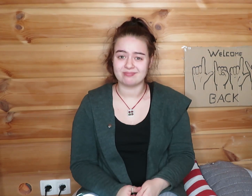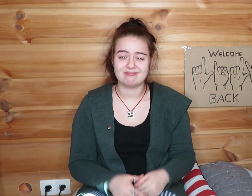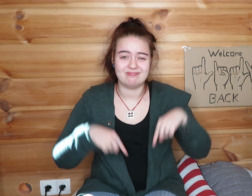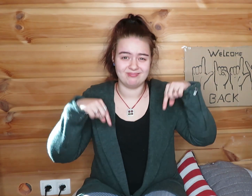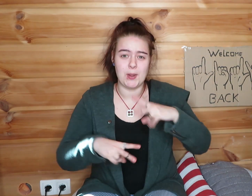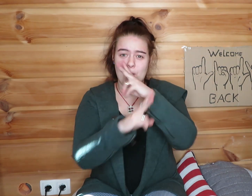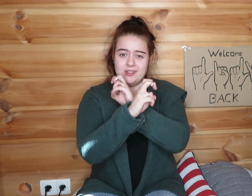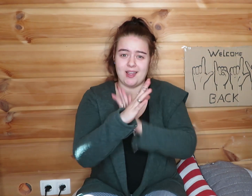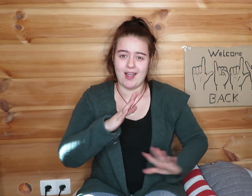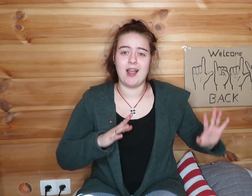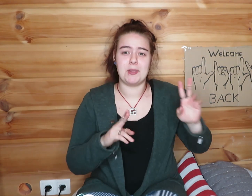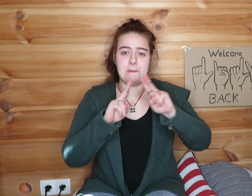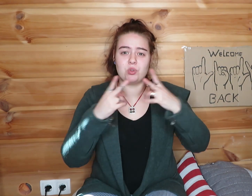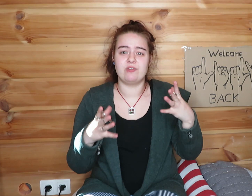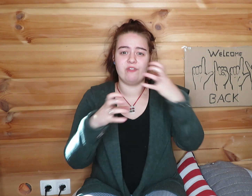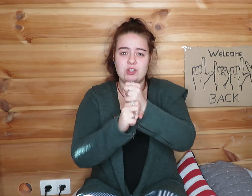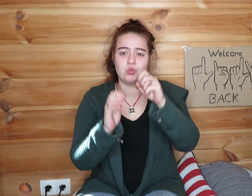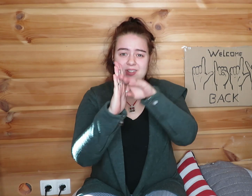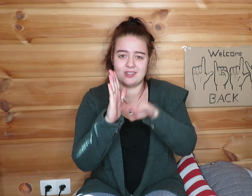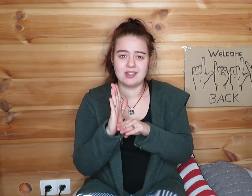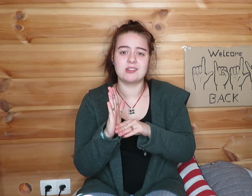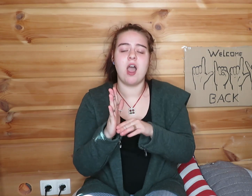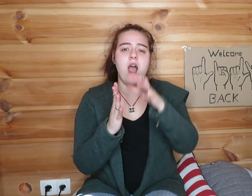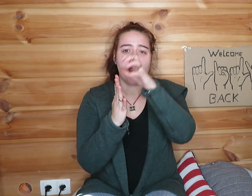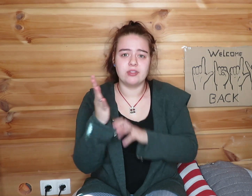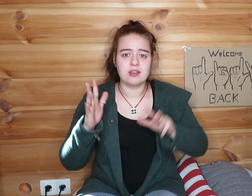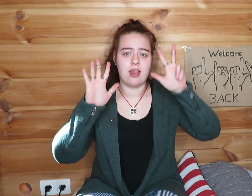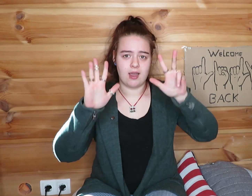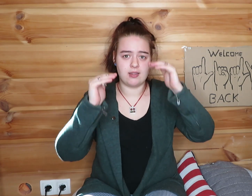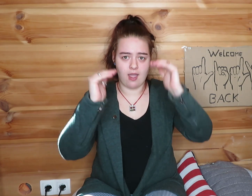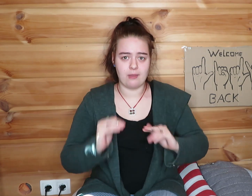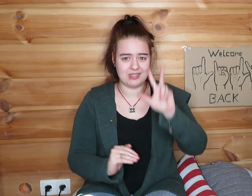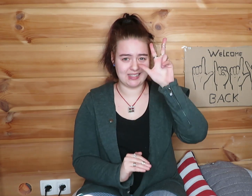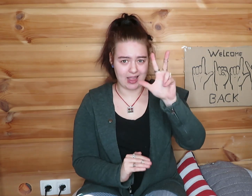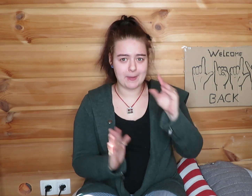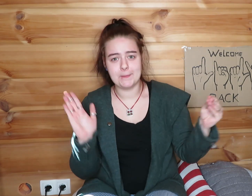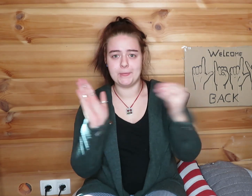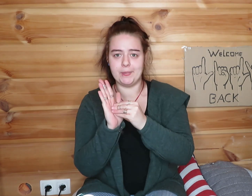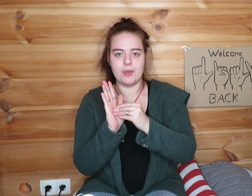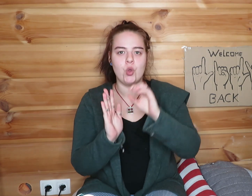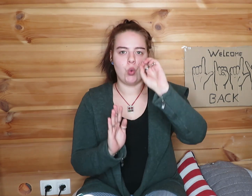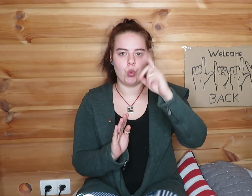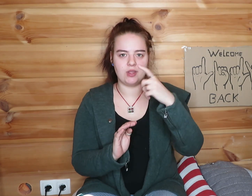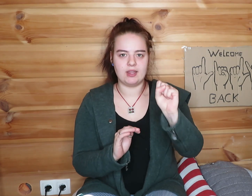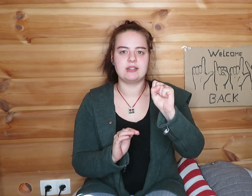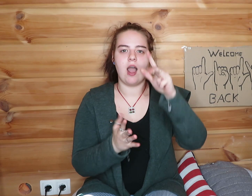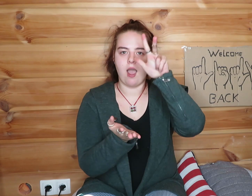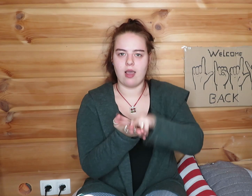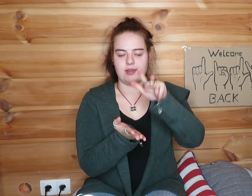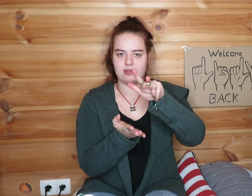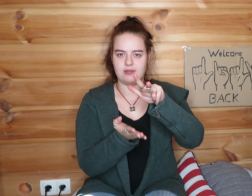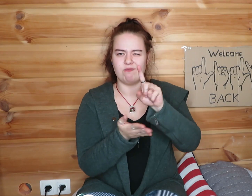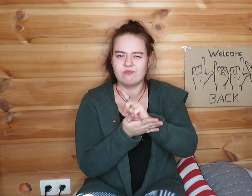In the Austrian federal constitution, in article 8/paragraph 3 is stated that ÖGS is recognised as a fully-fledged language.